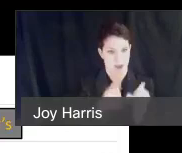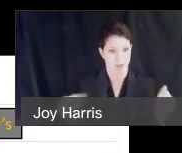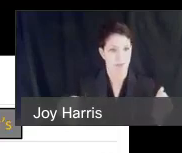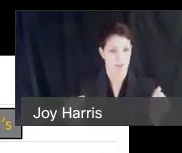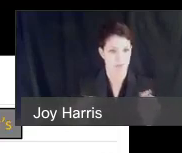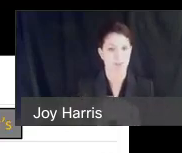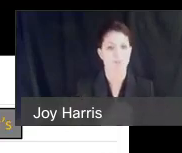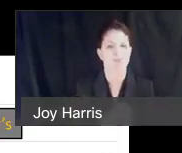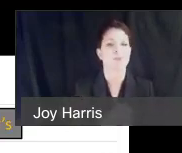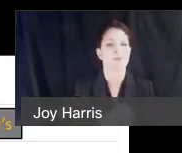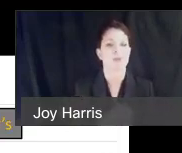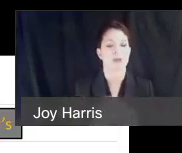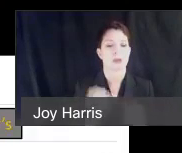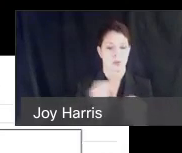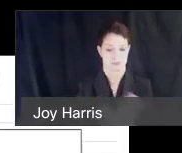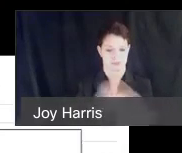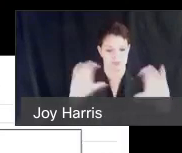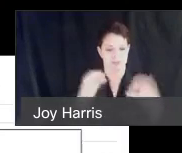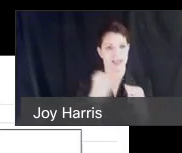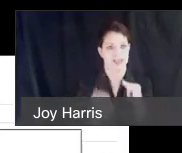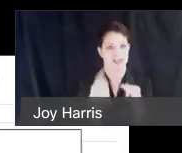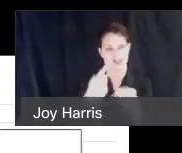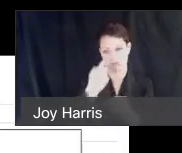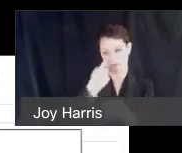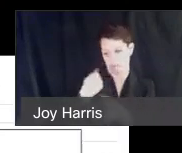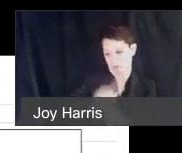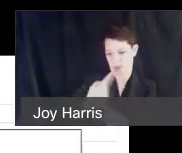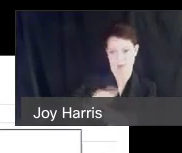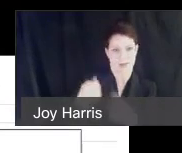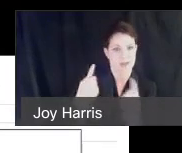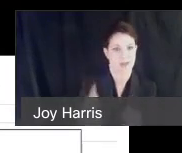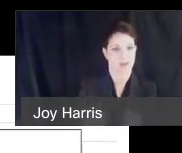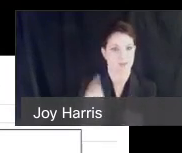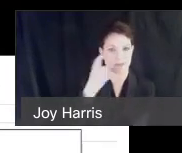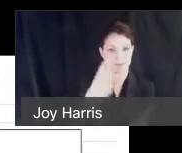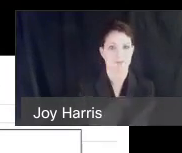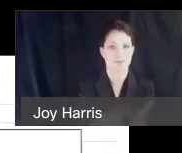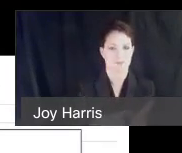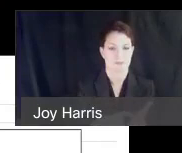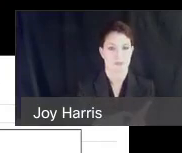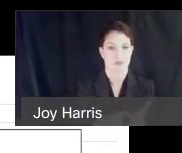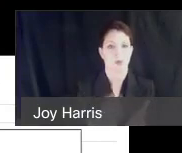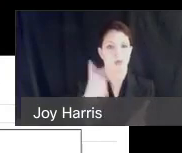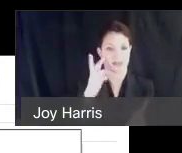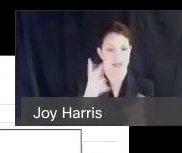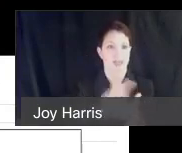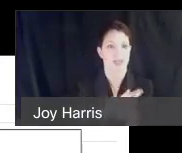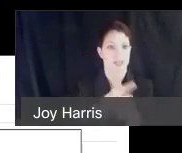zoom in on the last couple of months and you can see that we are seeing that nice steady decline